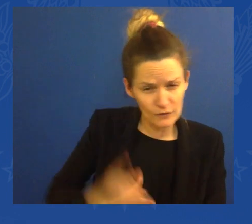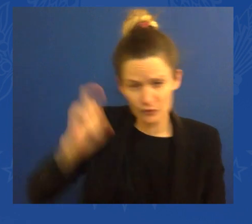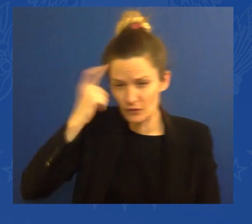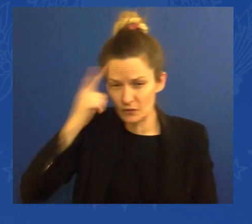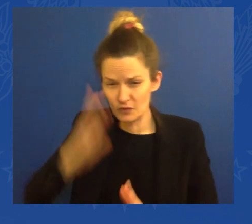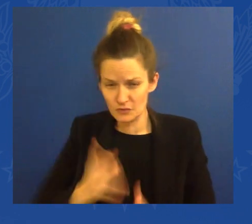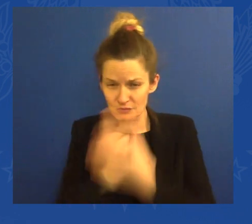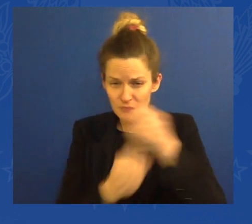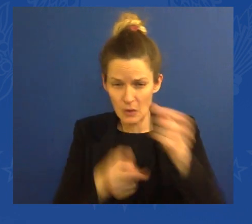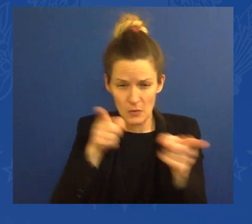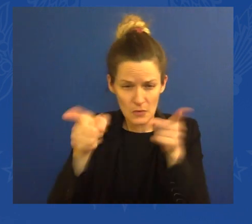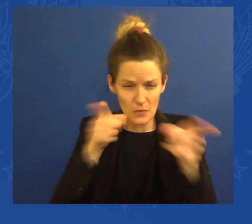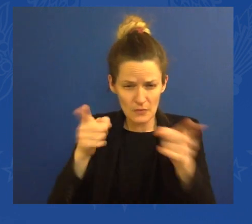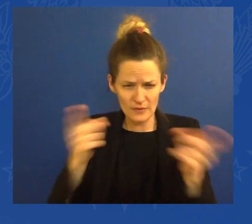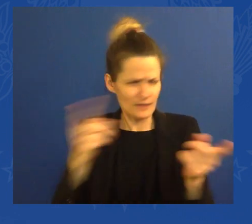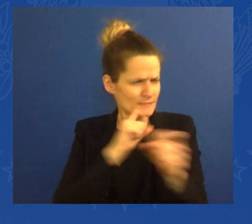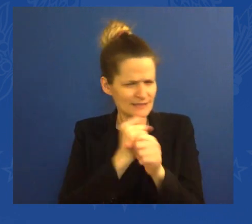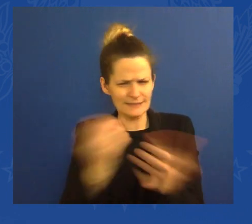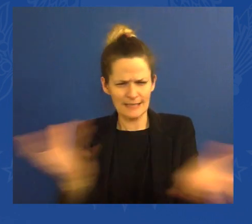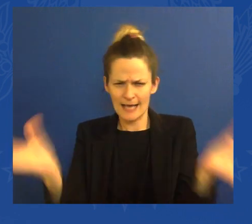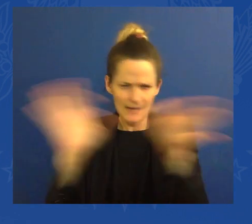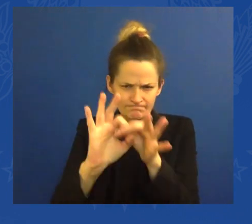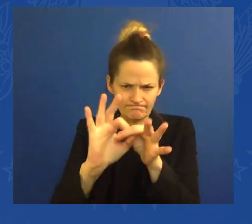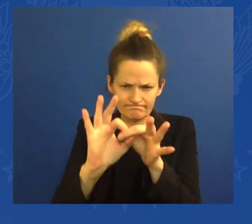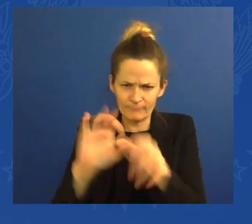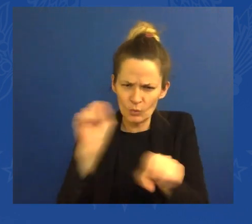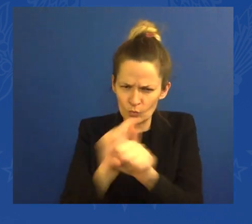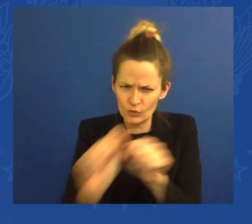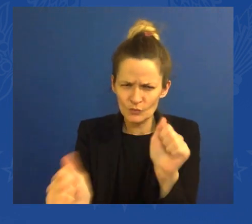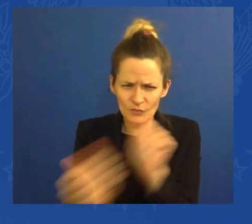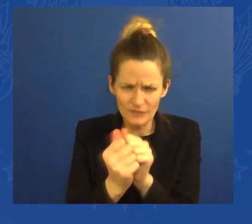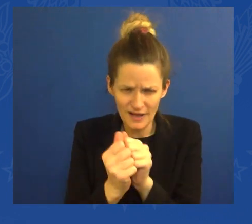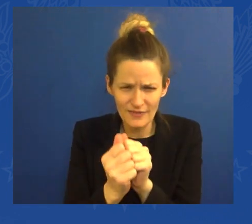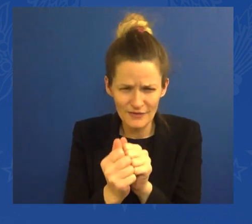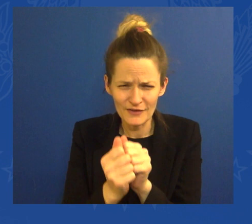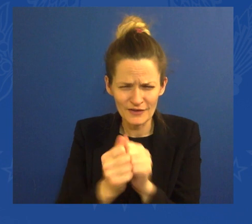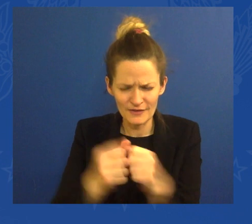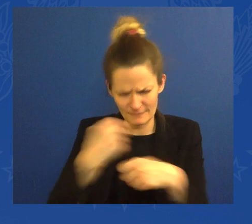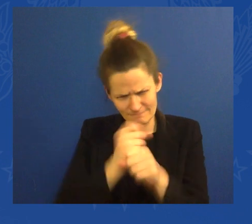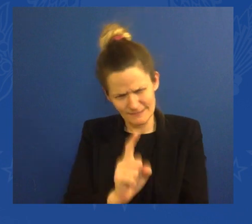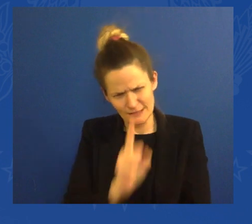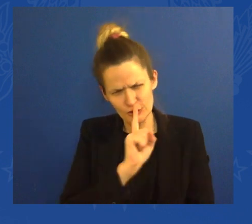putting hardworking Americans on the job;